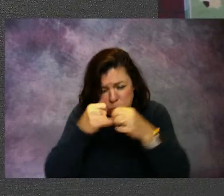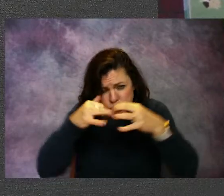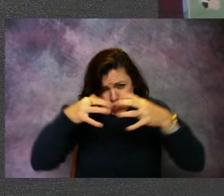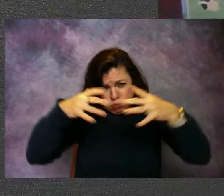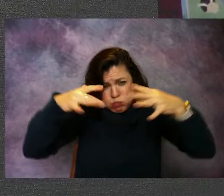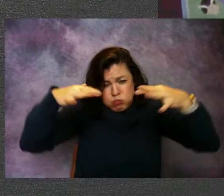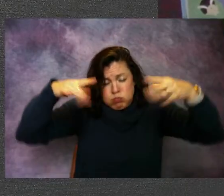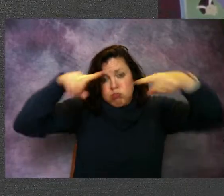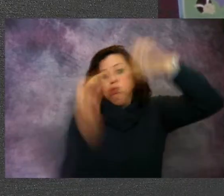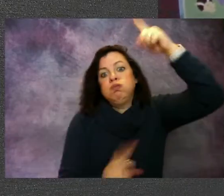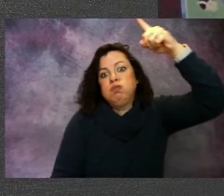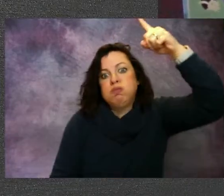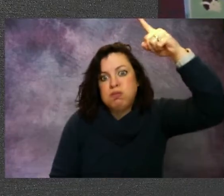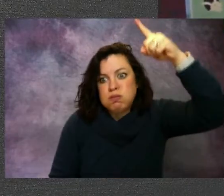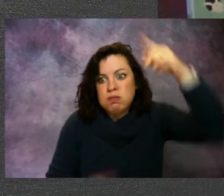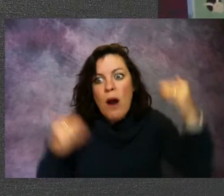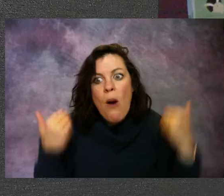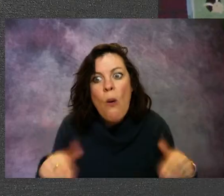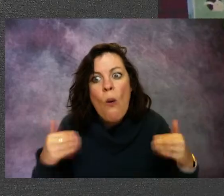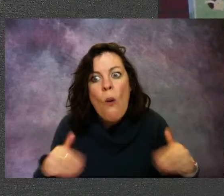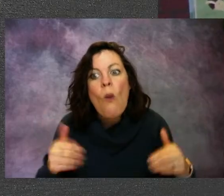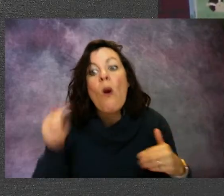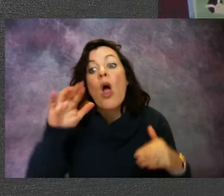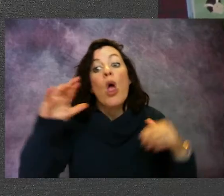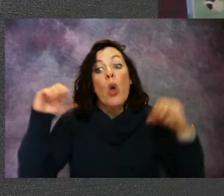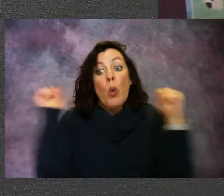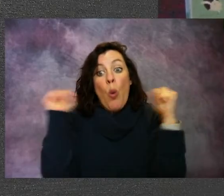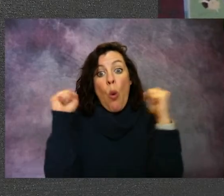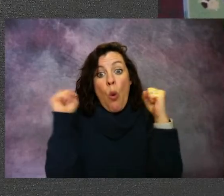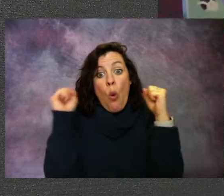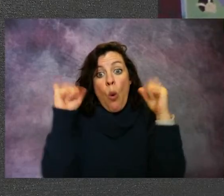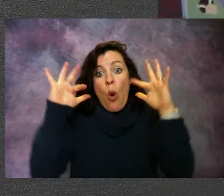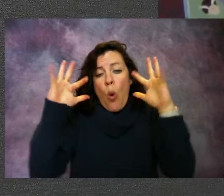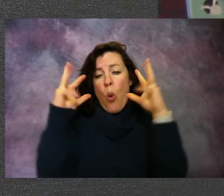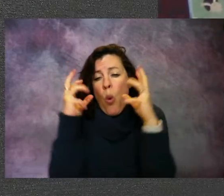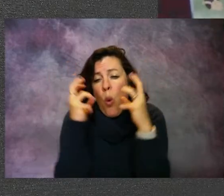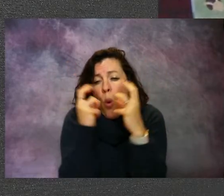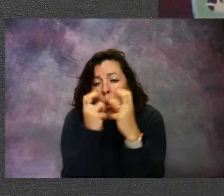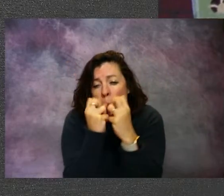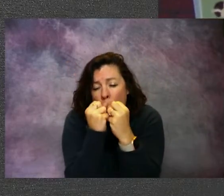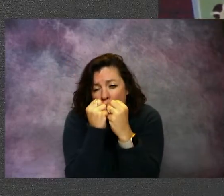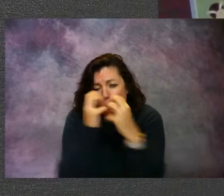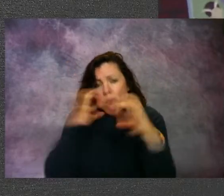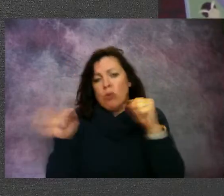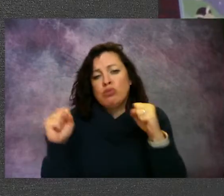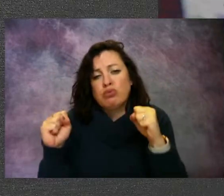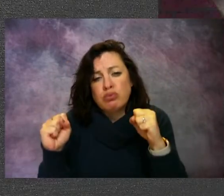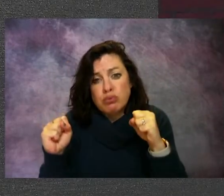When the air cools and shrinks, or gets small, it makes rumbling sounds in the clouds